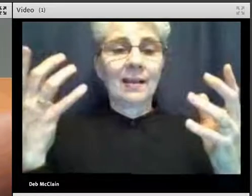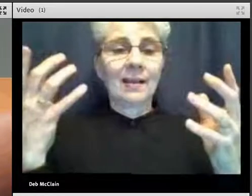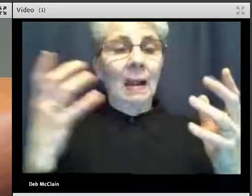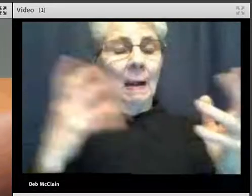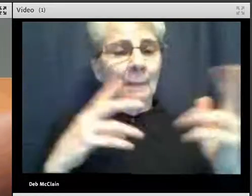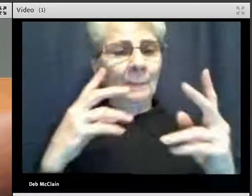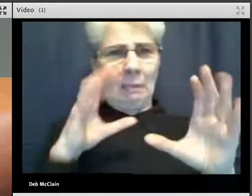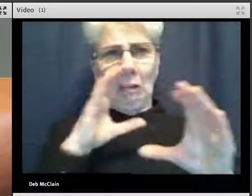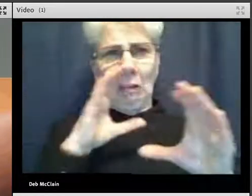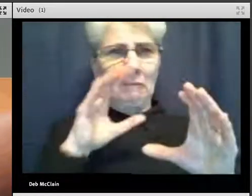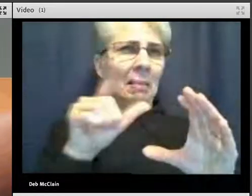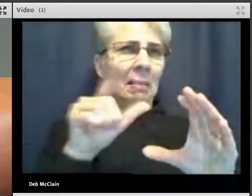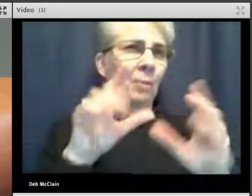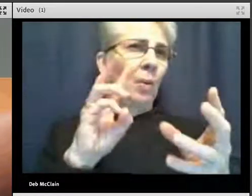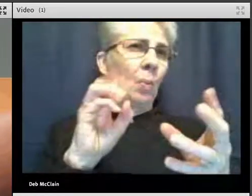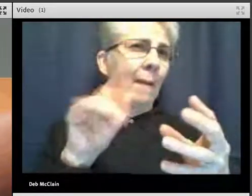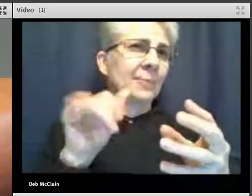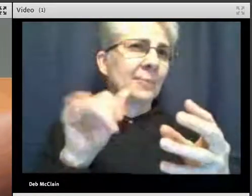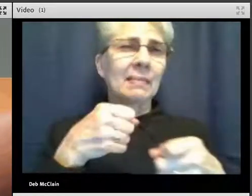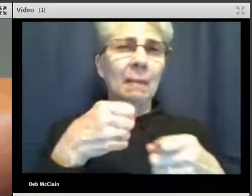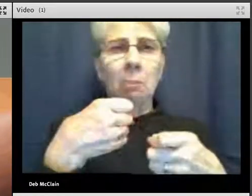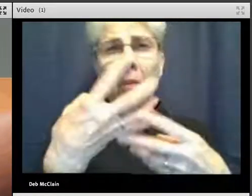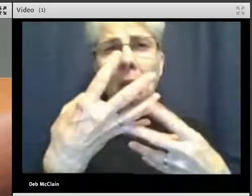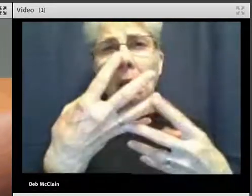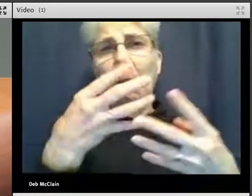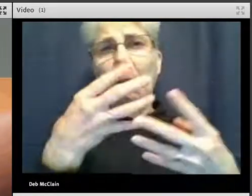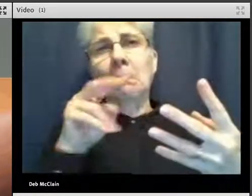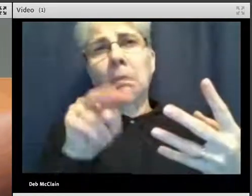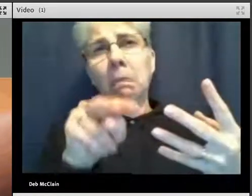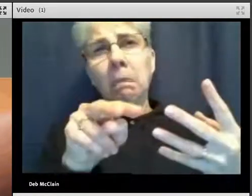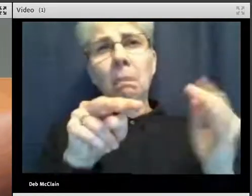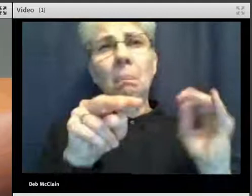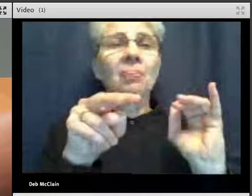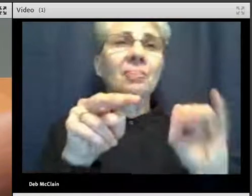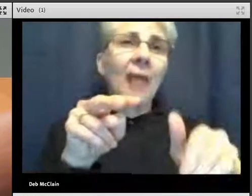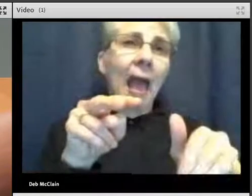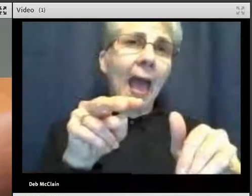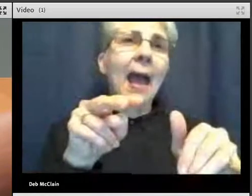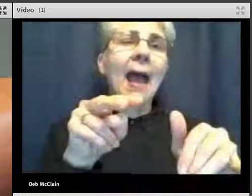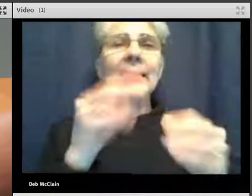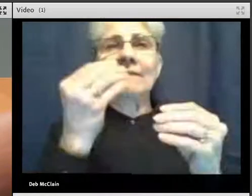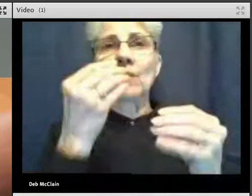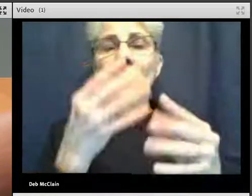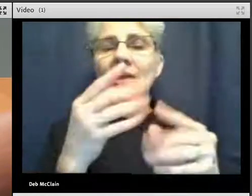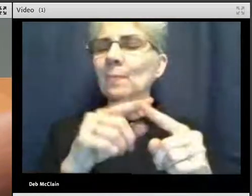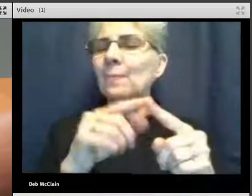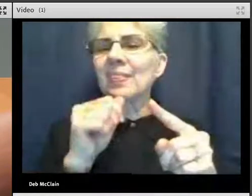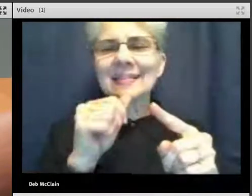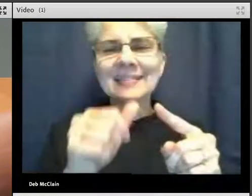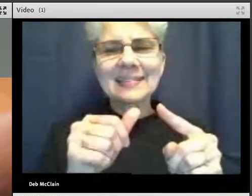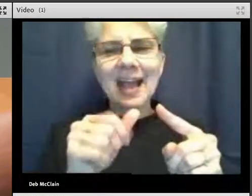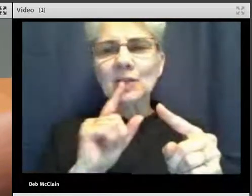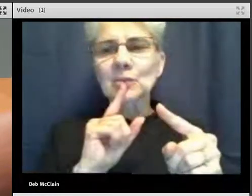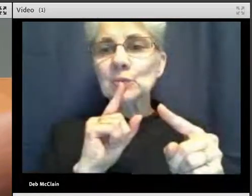People look for the library website. They go to the library website to get our information. But that is not necessarily true.